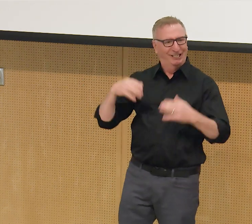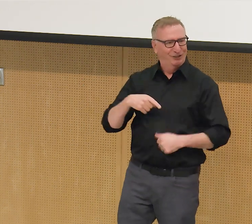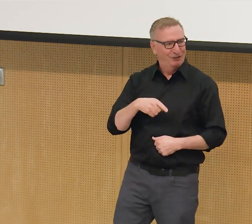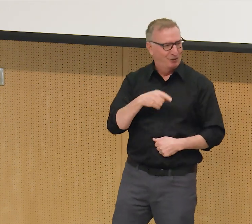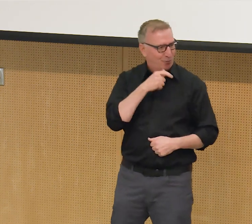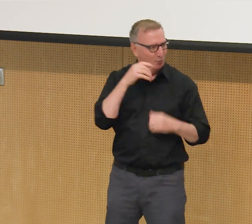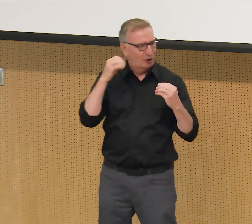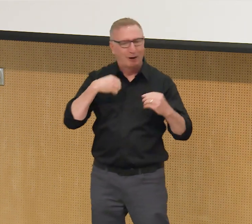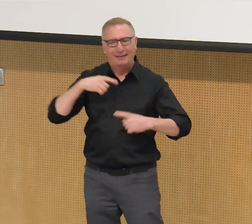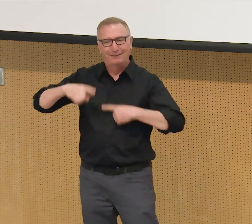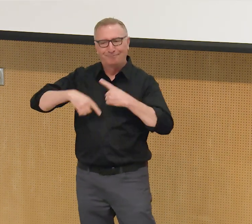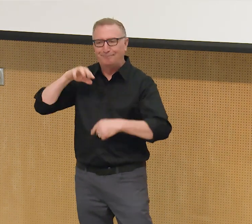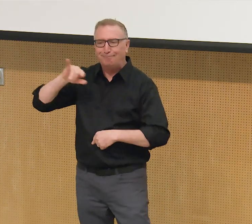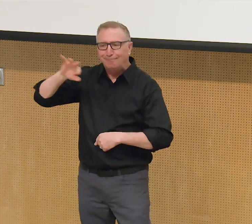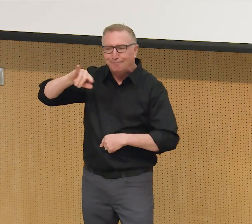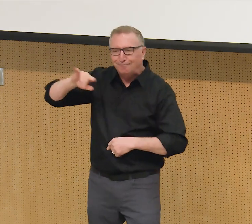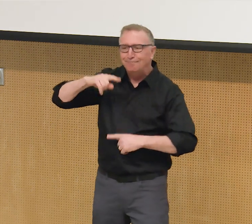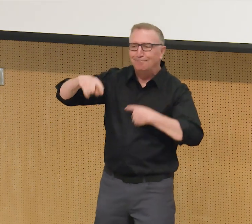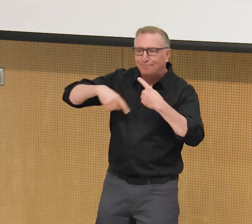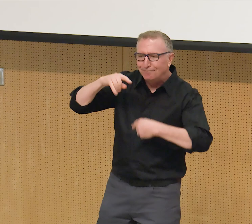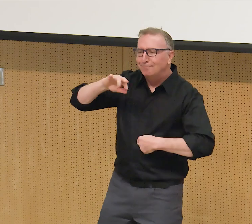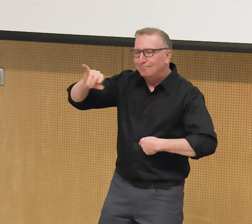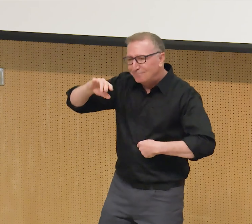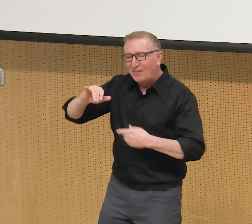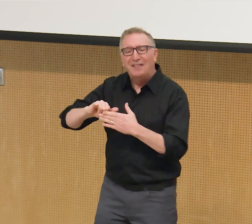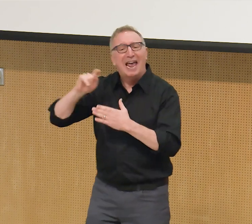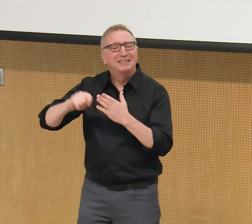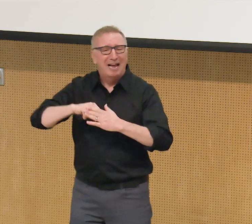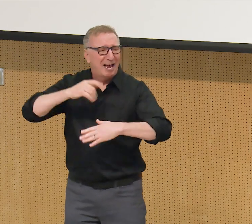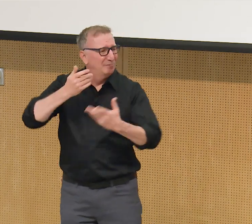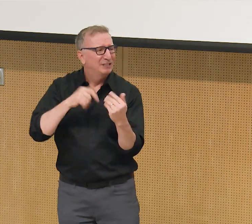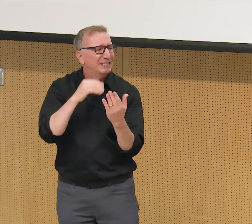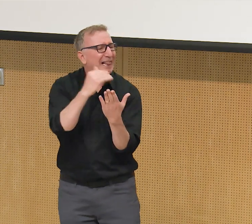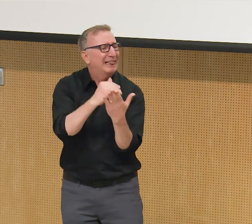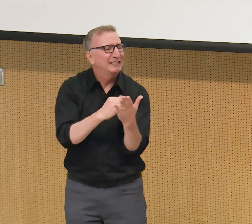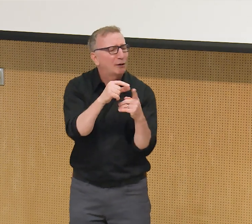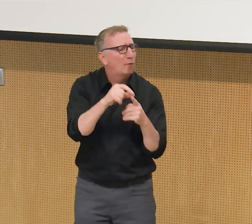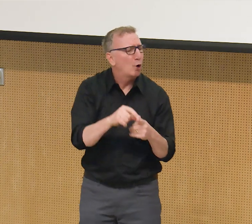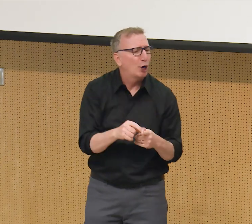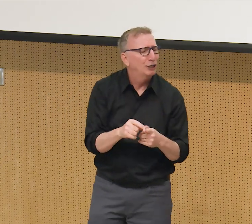Rachel was my first ASL teacher. She taught me basic fingerspelling and sign.